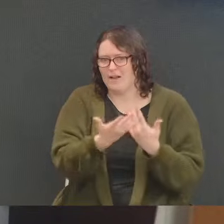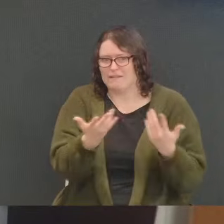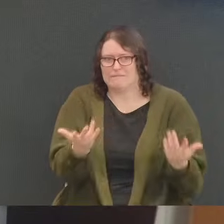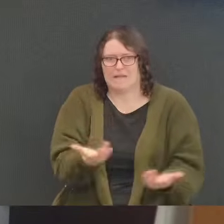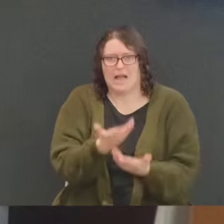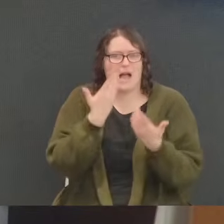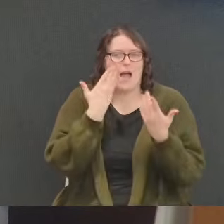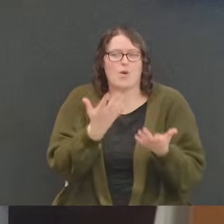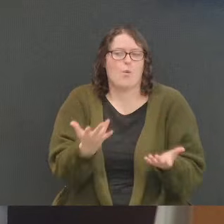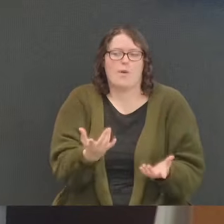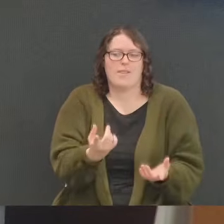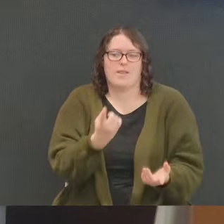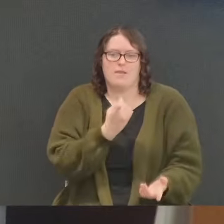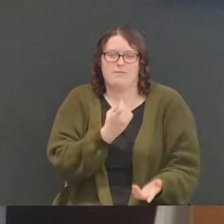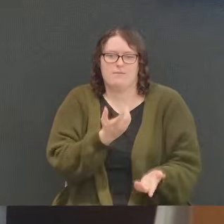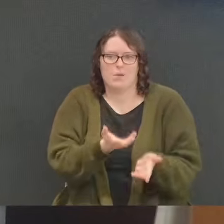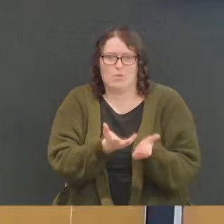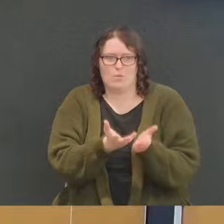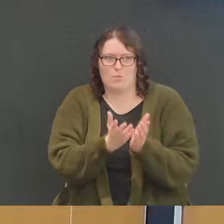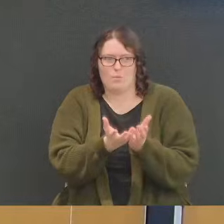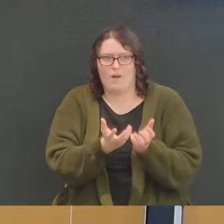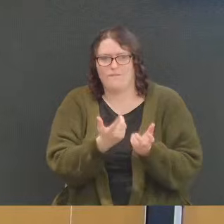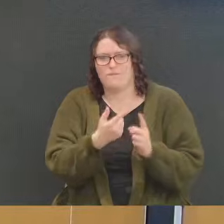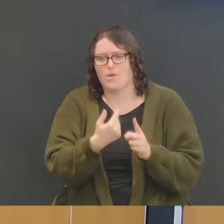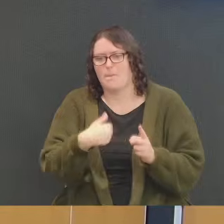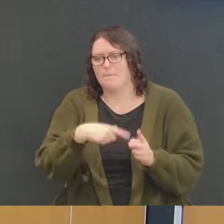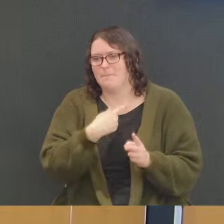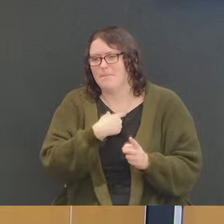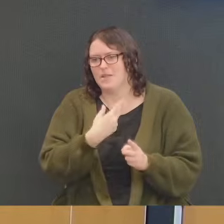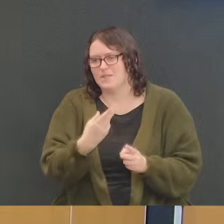So we'll we'll get back to you on it though. All right. Thanks, Madam President. I just want